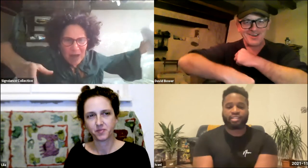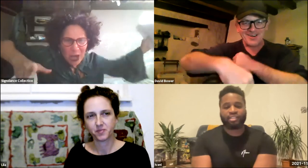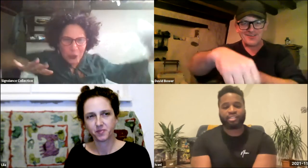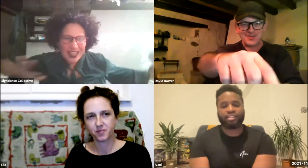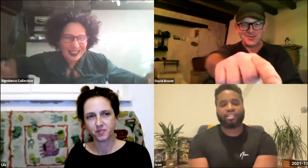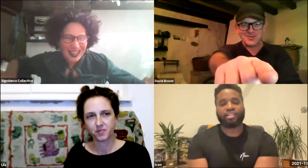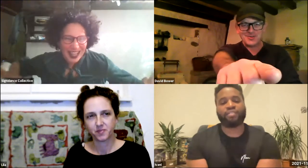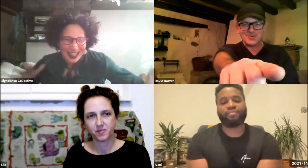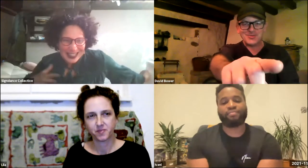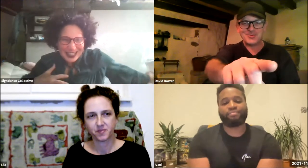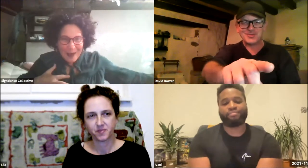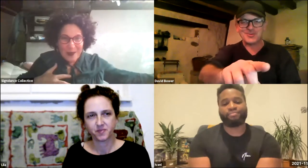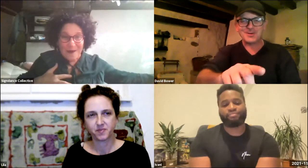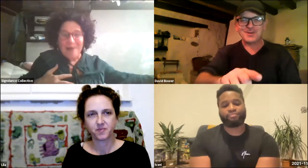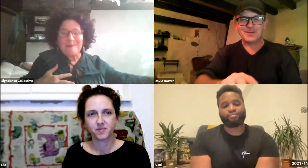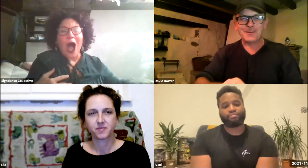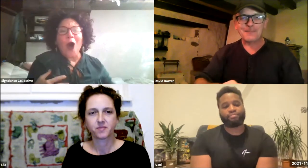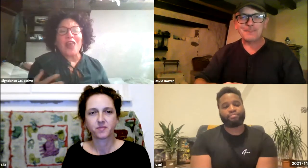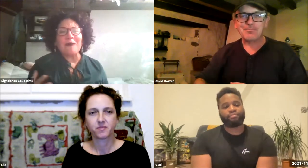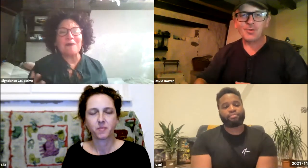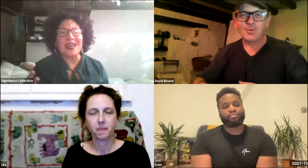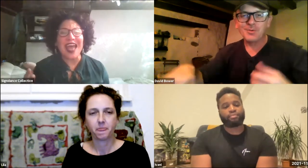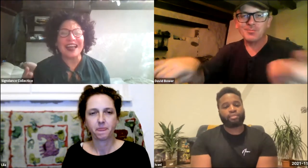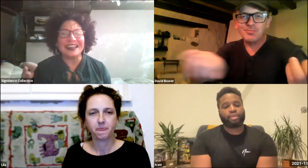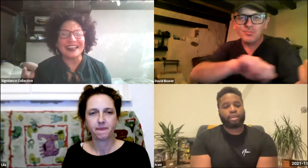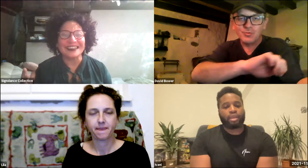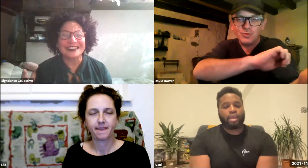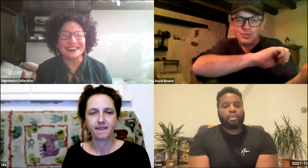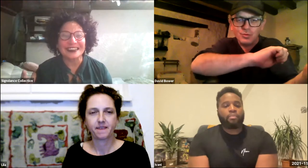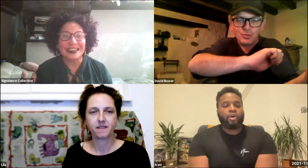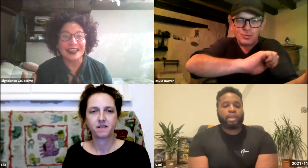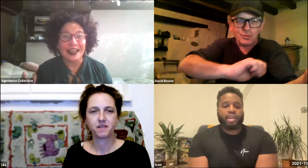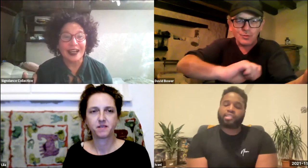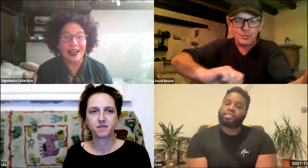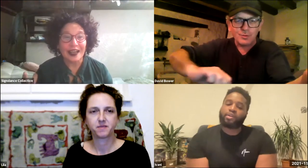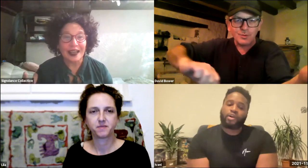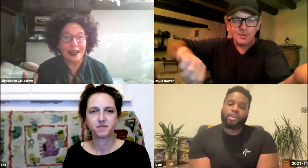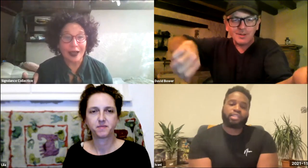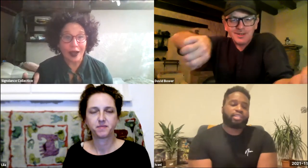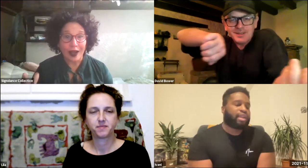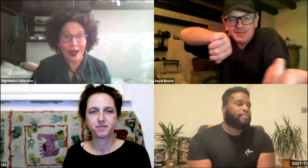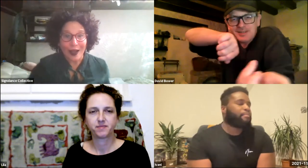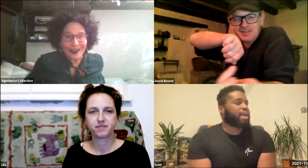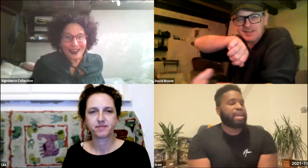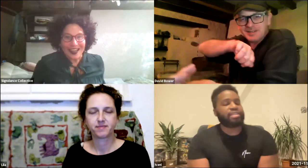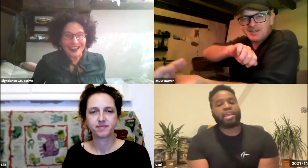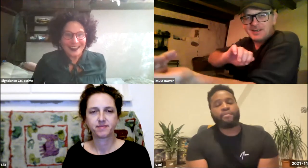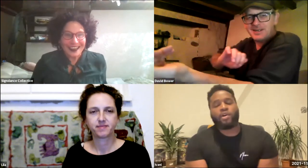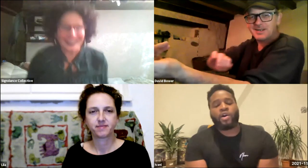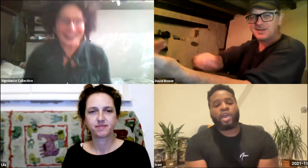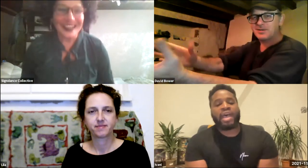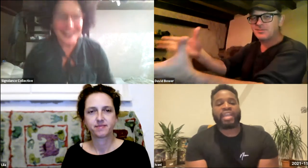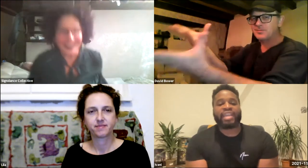realism of - and I think Oriente Plus is aspiring to be magical realism.